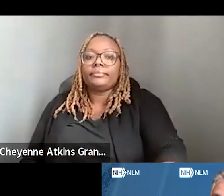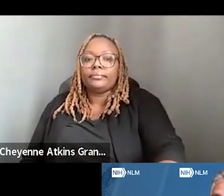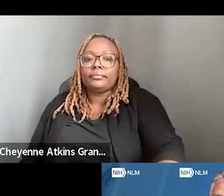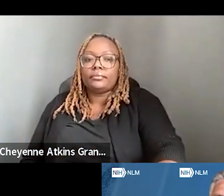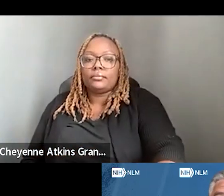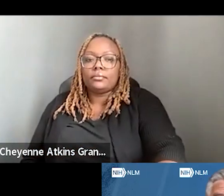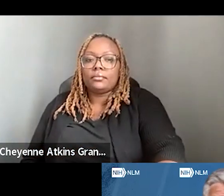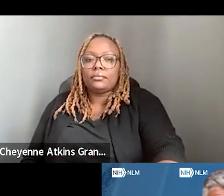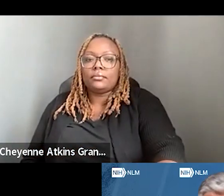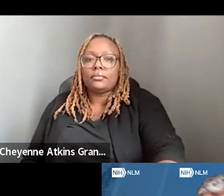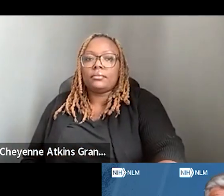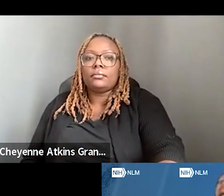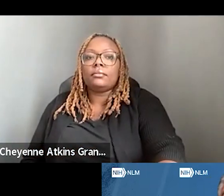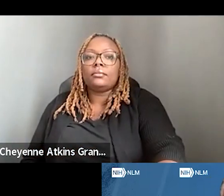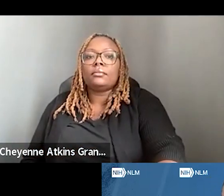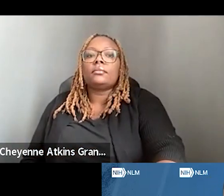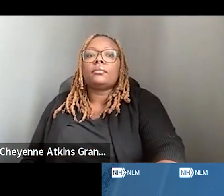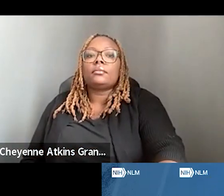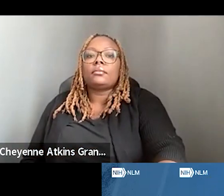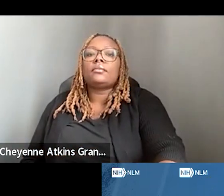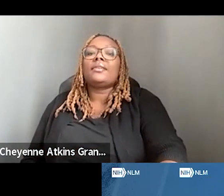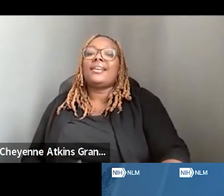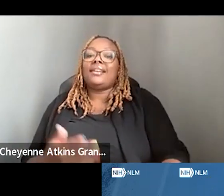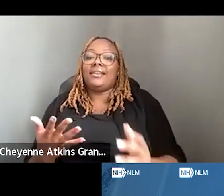So how -- that's how you become a delegate and how you work as that. How do you get removed?